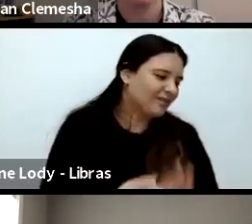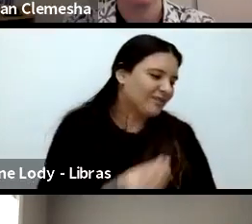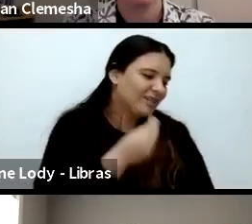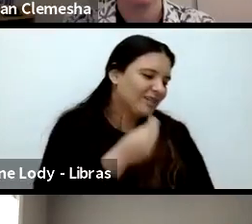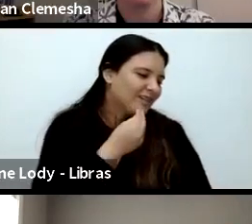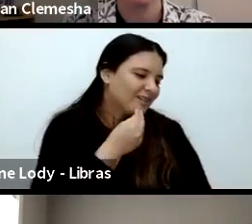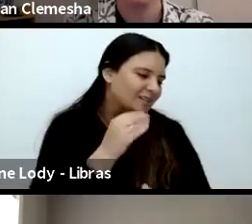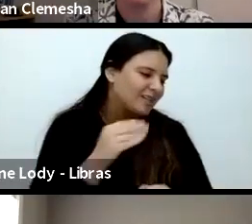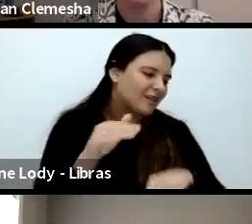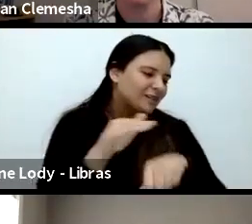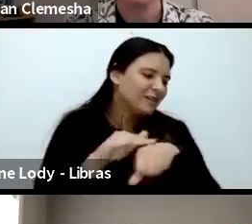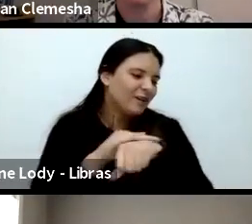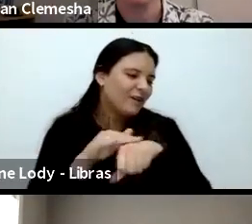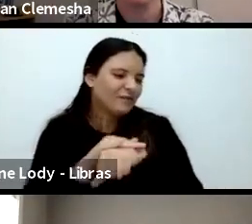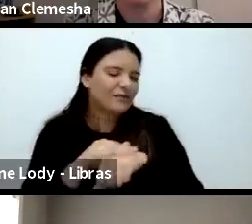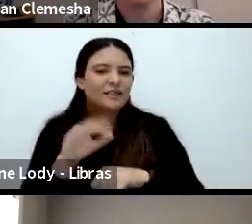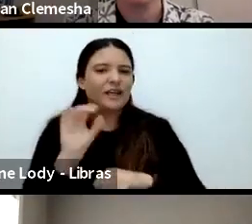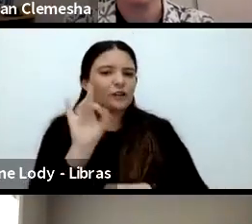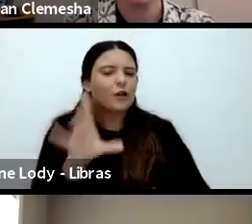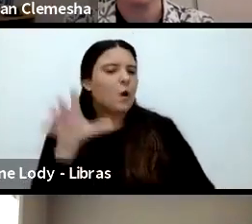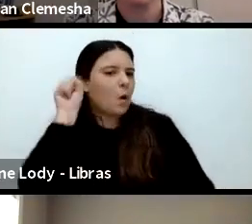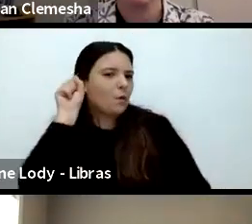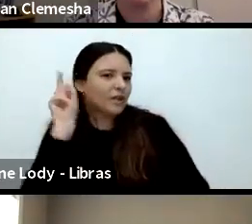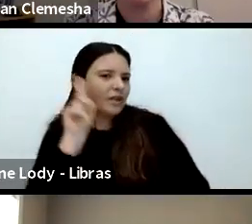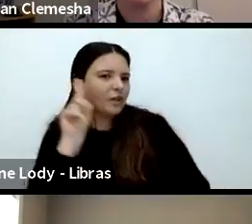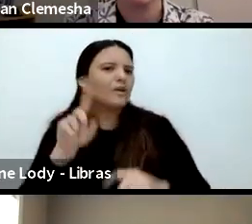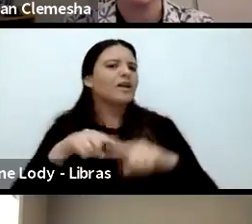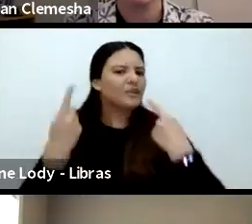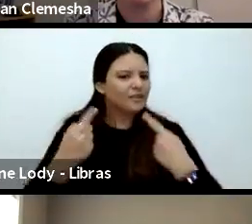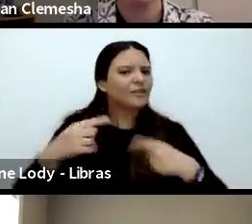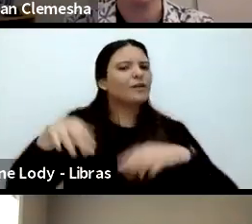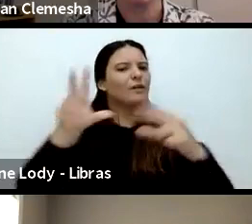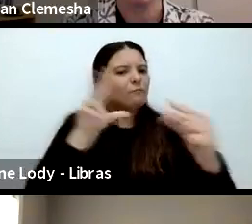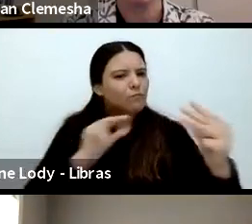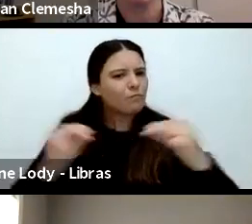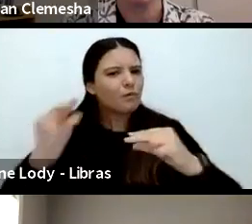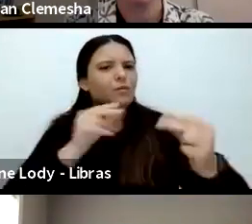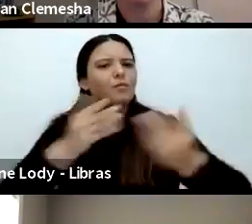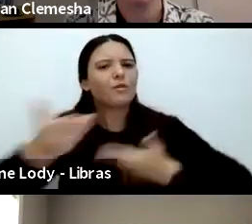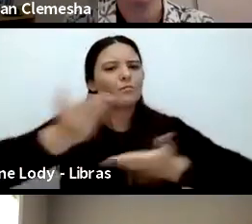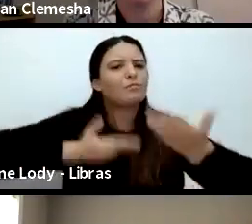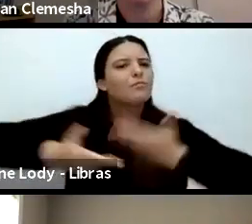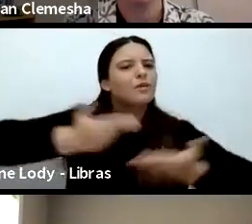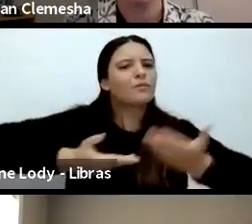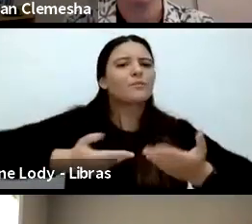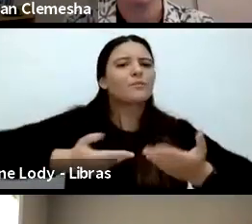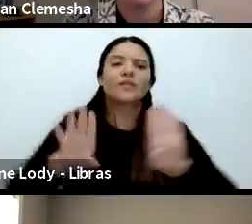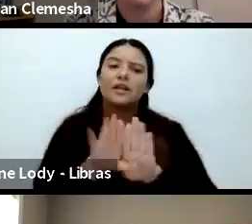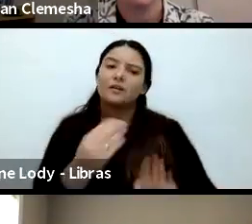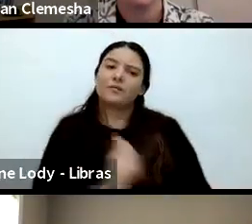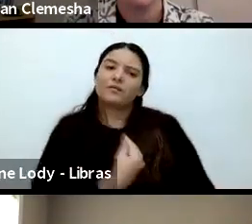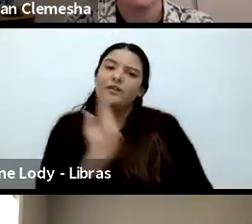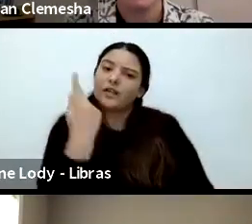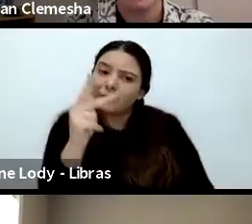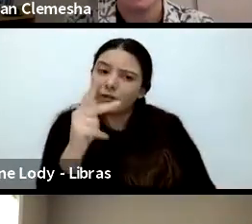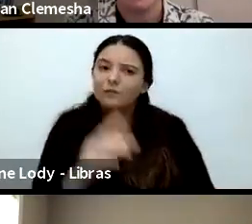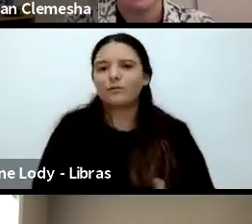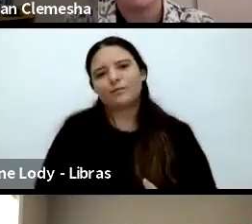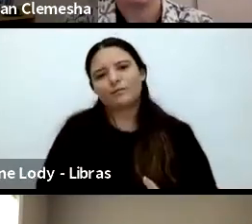had this great chance of talking. And I have to say. that I that I love that to express that I love that to express a I love that to express about yourself. because because whenever because whenever I tell them that